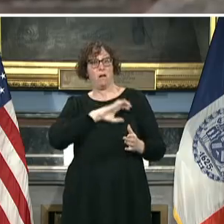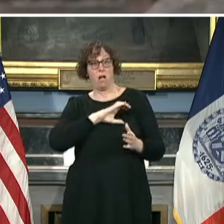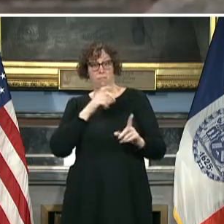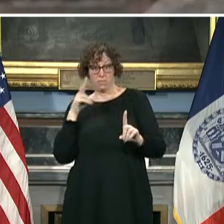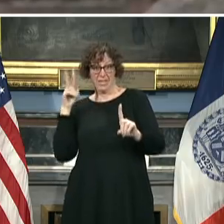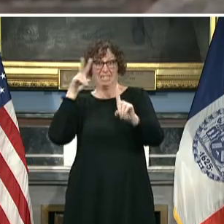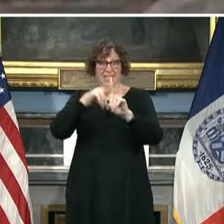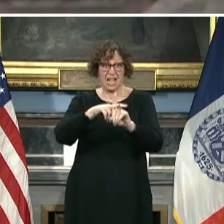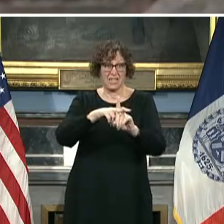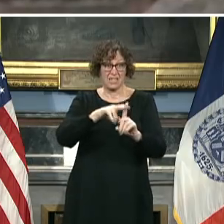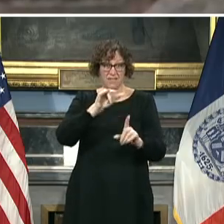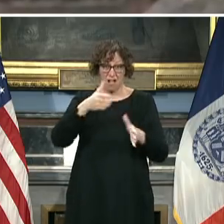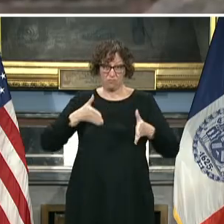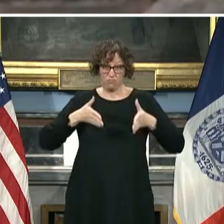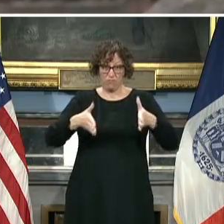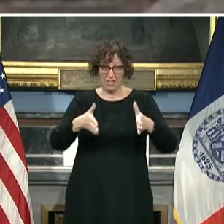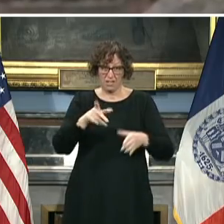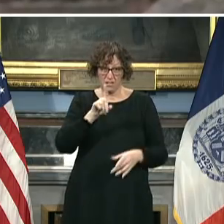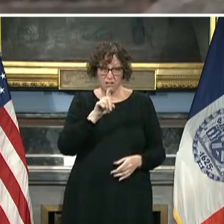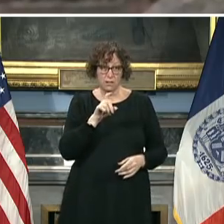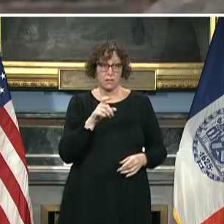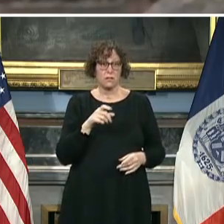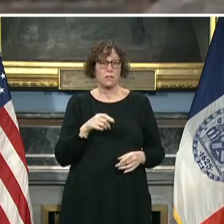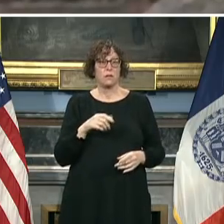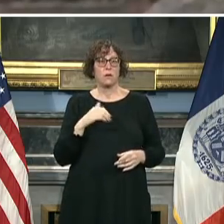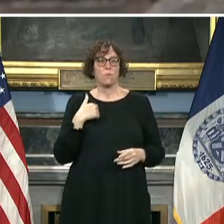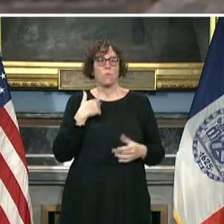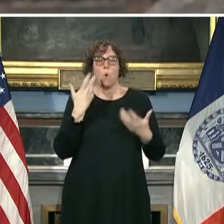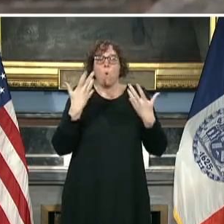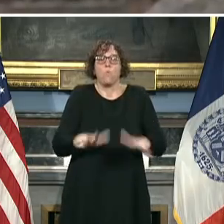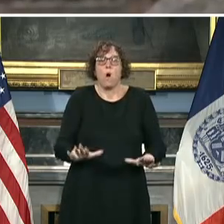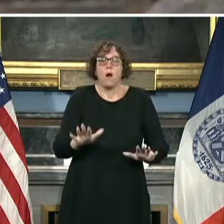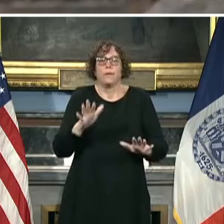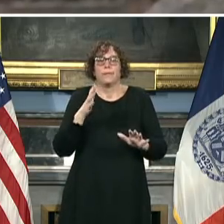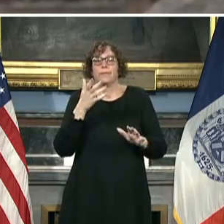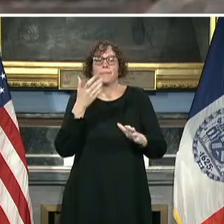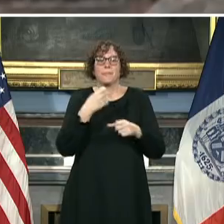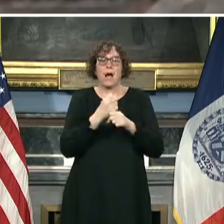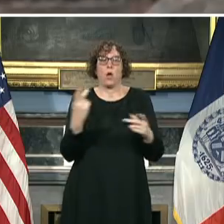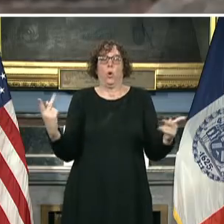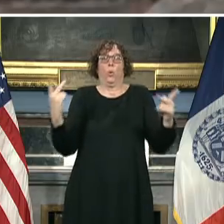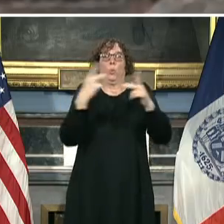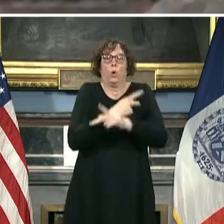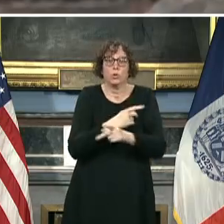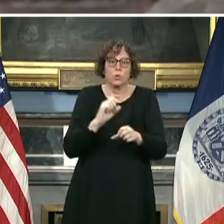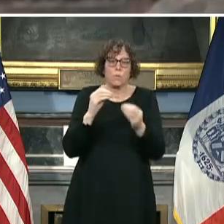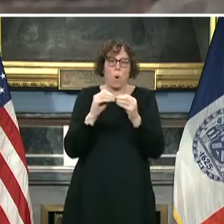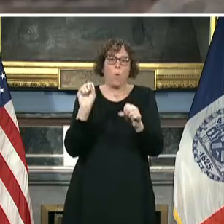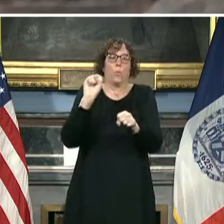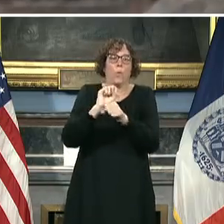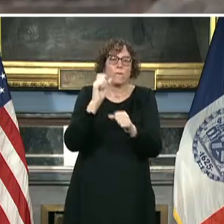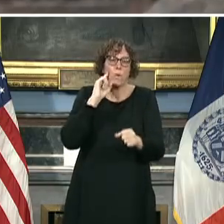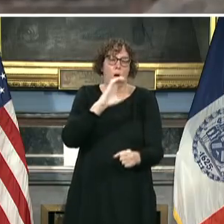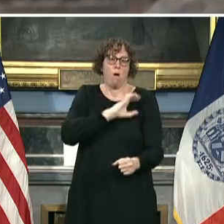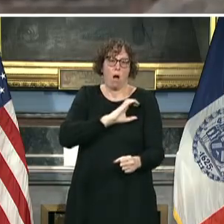GATHEINRPG OITSN AND WE DO NOT WANT TO SEEM TO BE SOLVING ONE PROBLEM BY CREATING A NEW